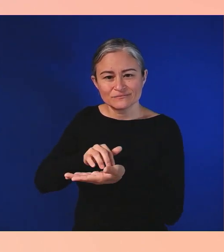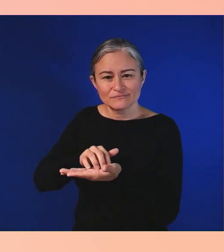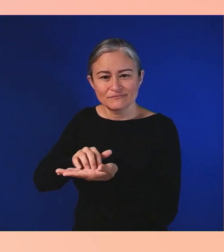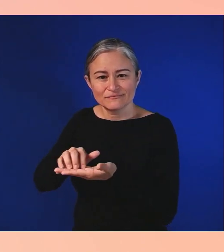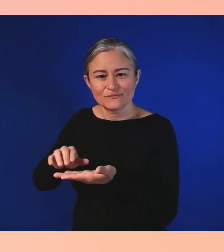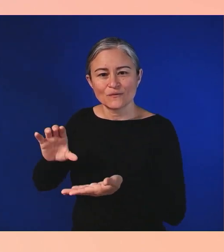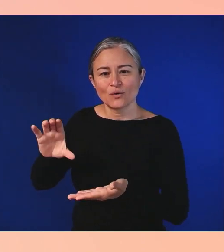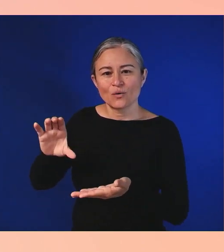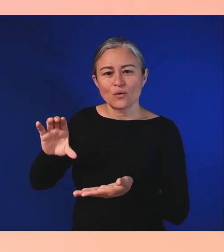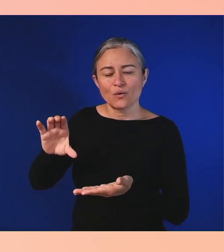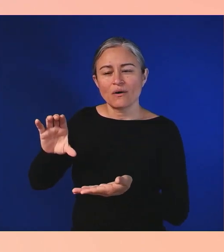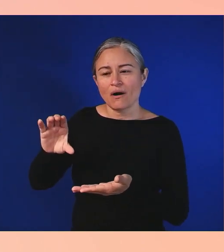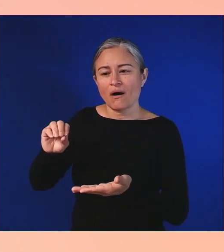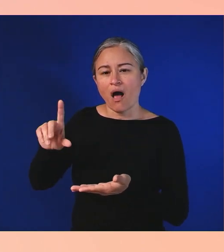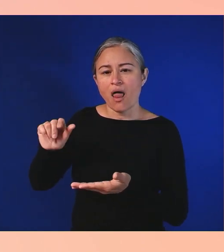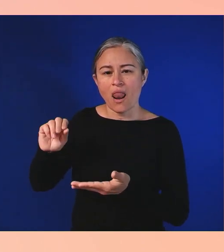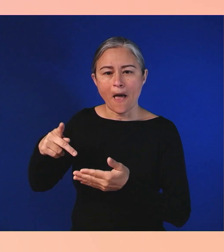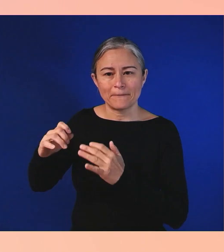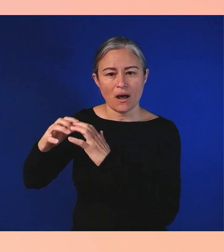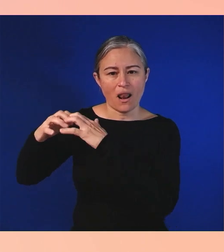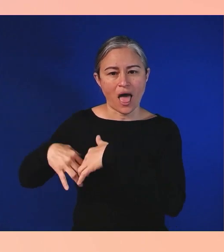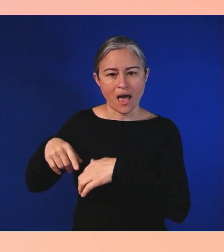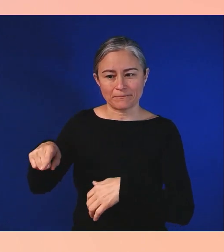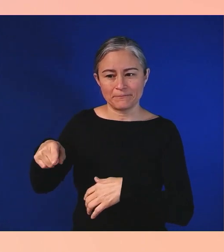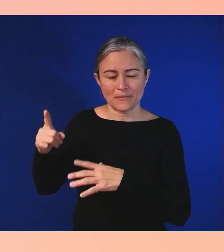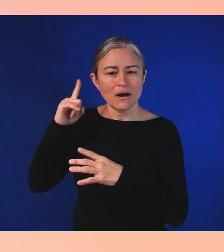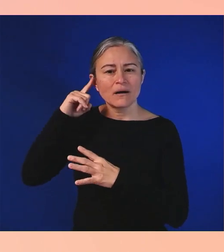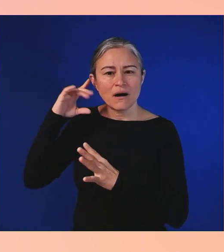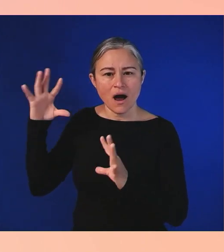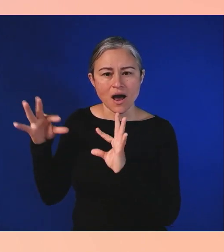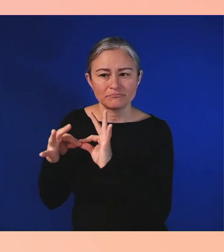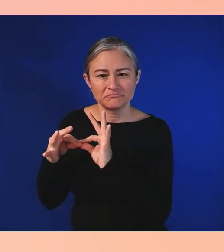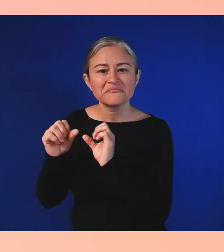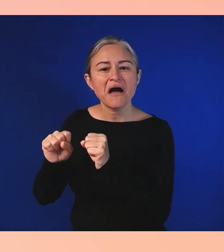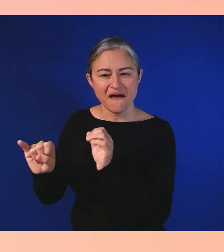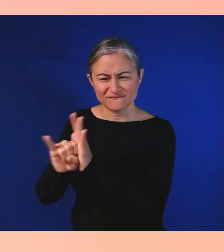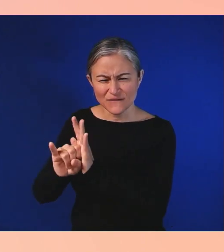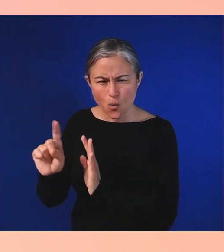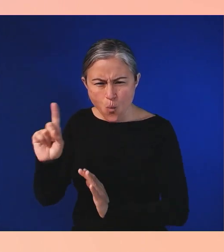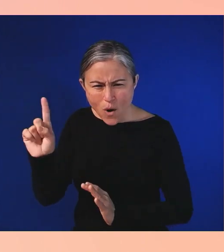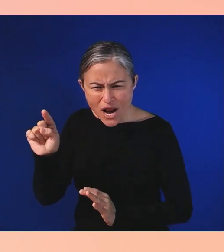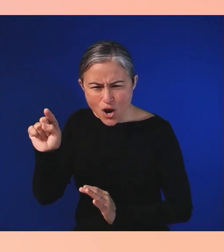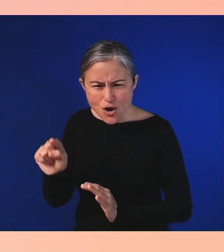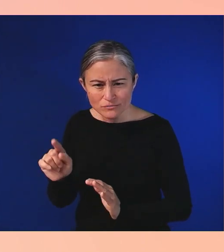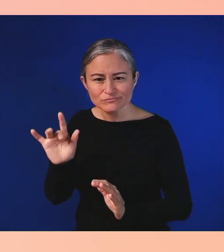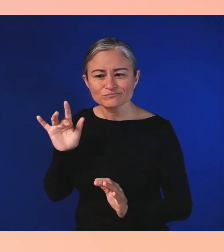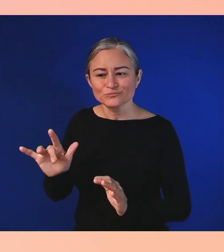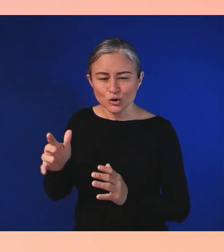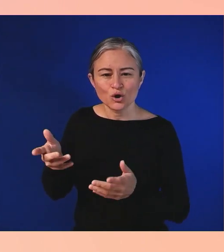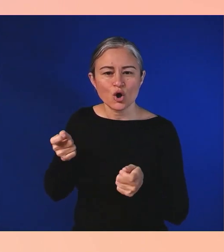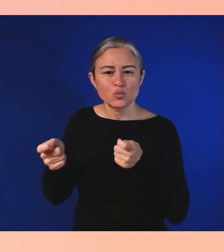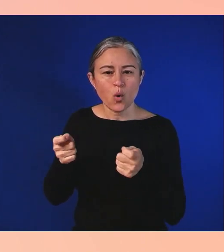M" followed by M to expand this loop. The screen reader creates region expanded,